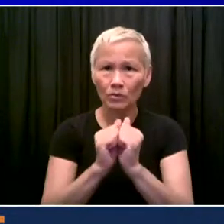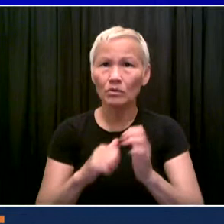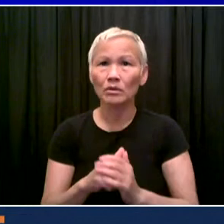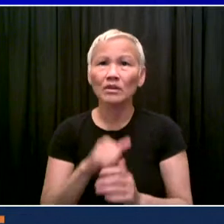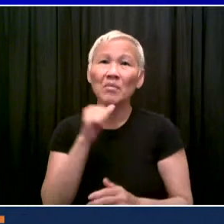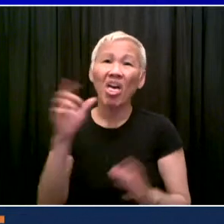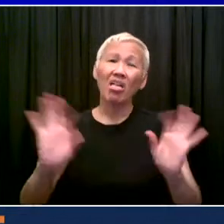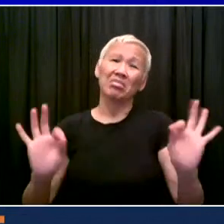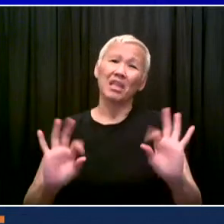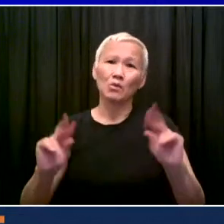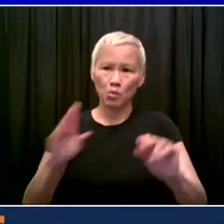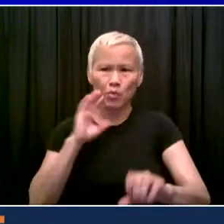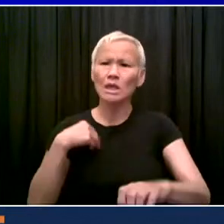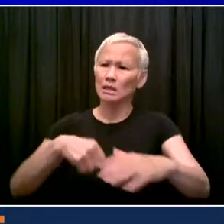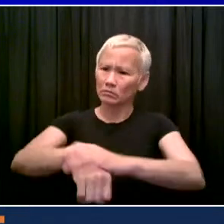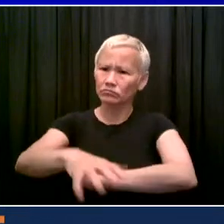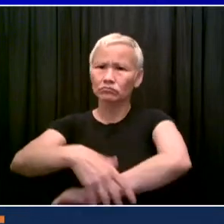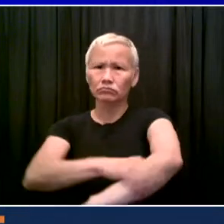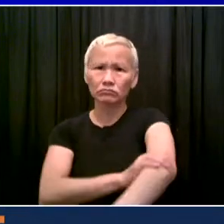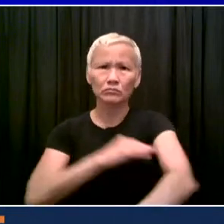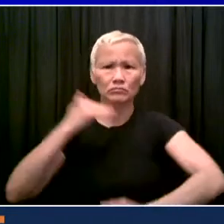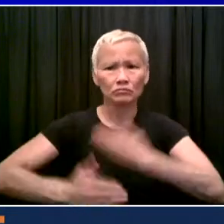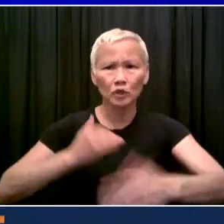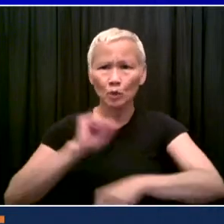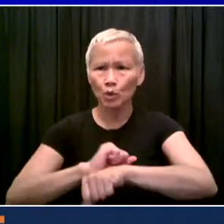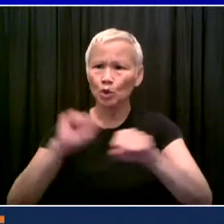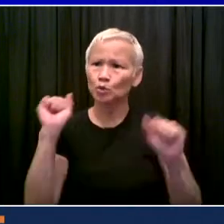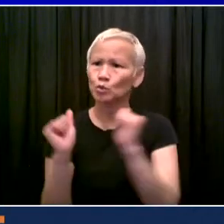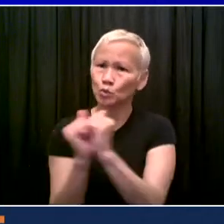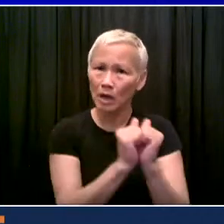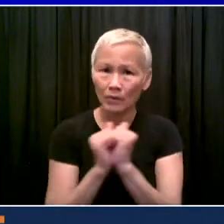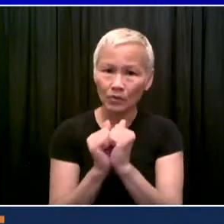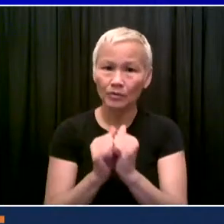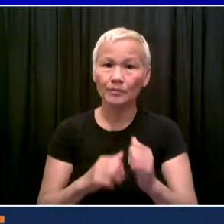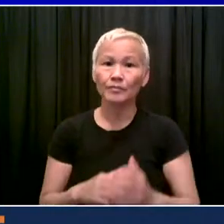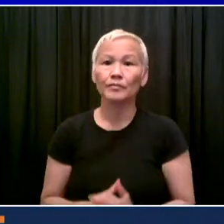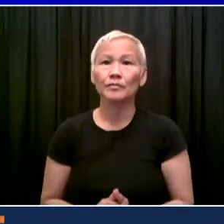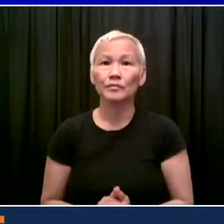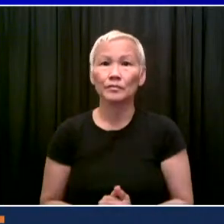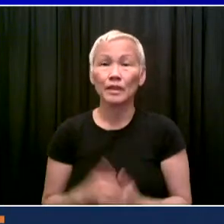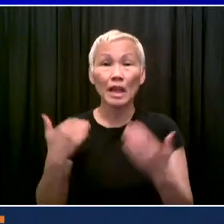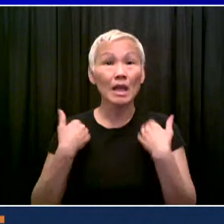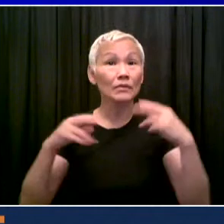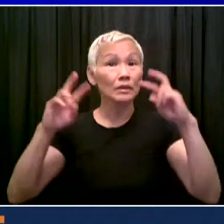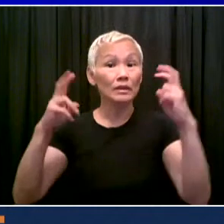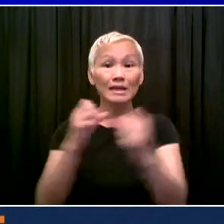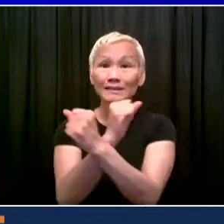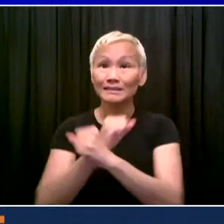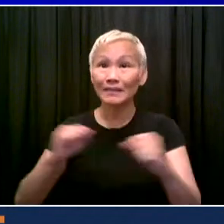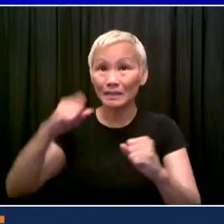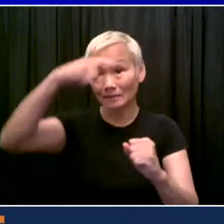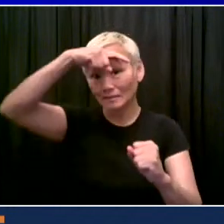FABRIC BACK TOGETHER. THESE ARE THE THINGS THAT WILL MAKE US SA FE AGN AIANI D WILL